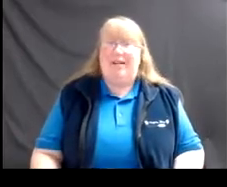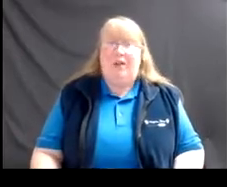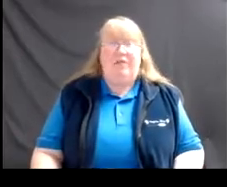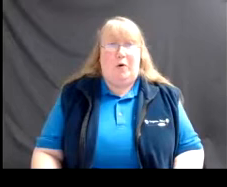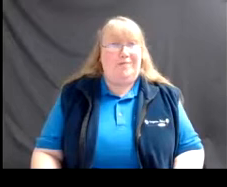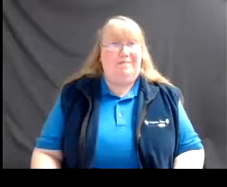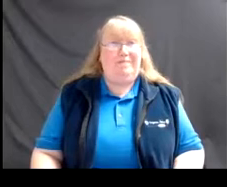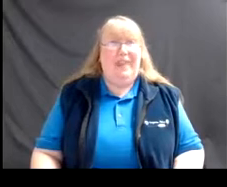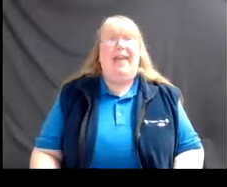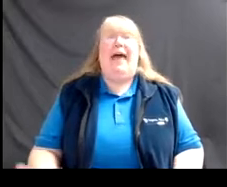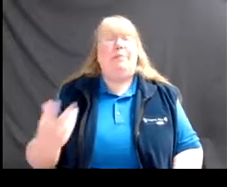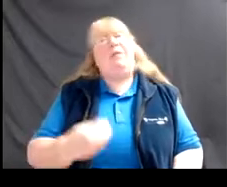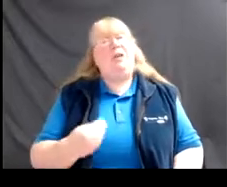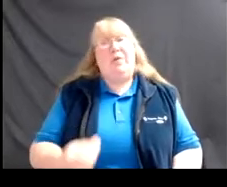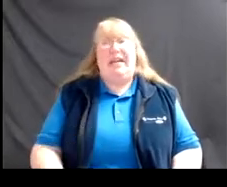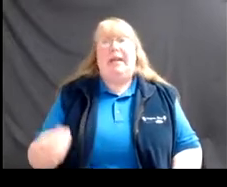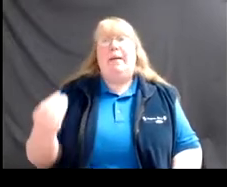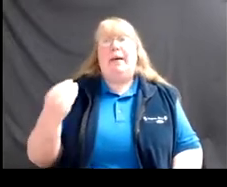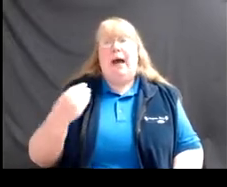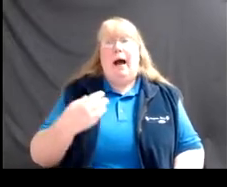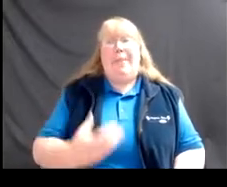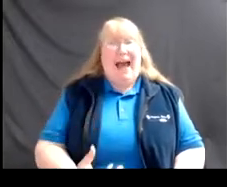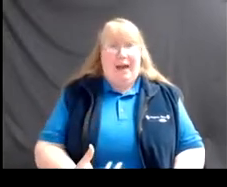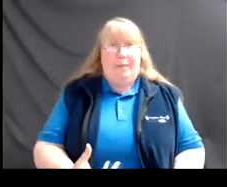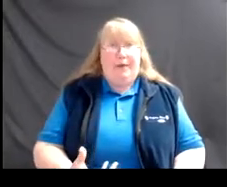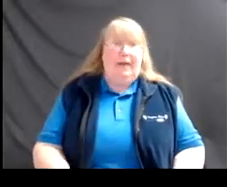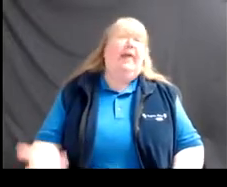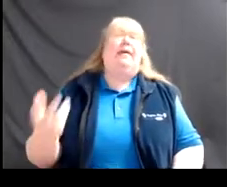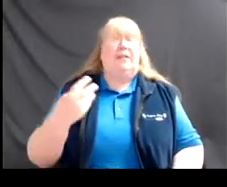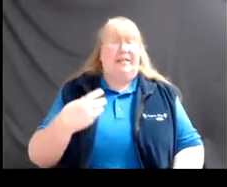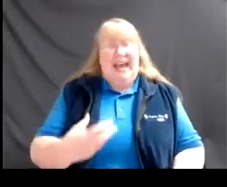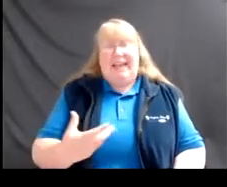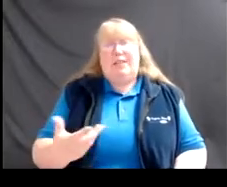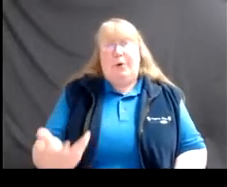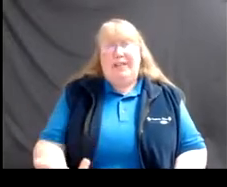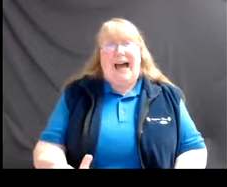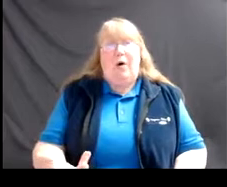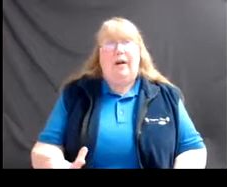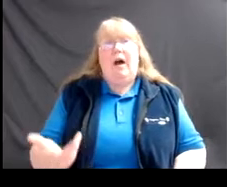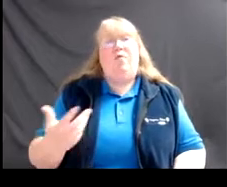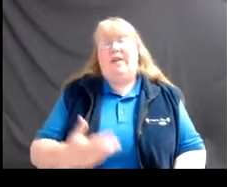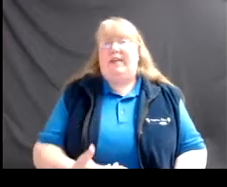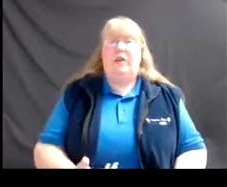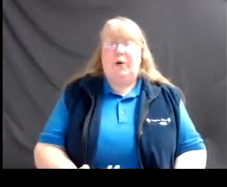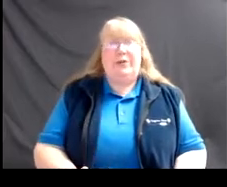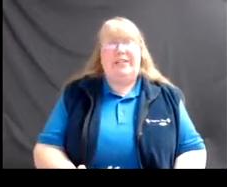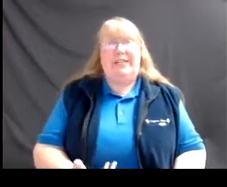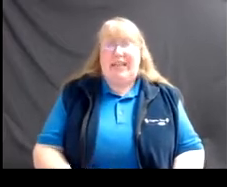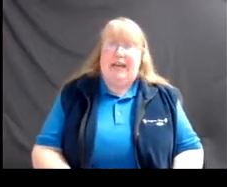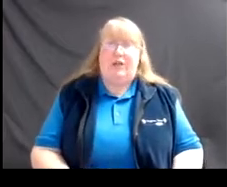on the phone. And maybe you need a back up or text printout of what the other person is saying to